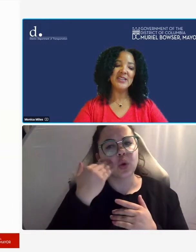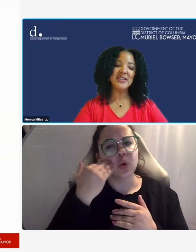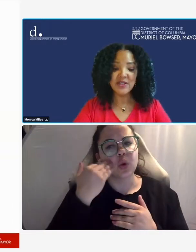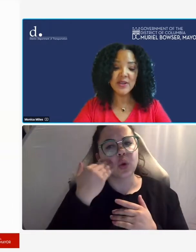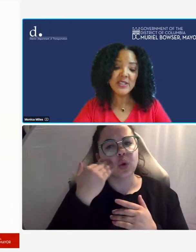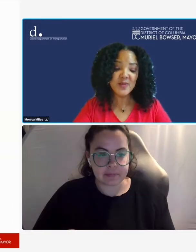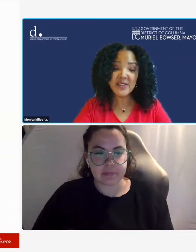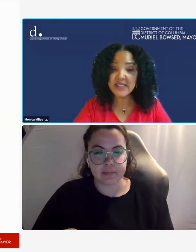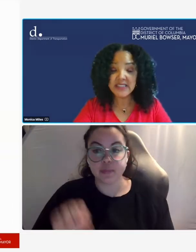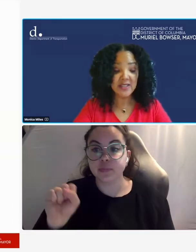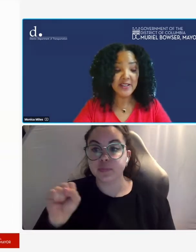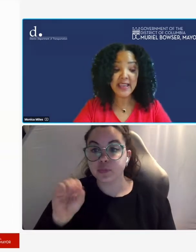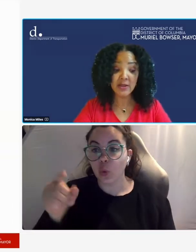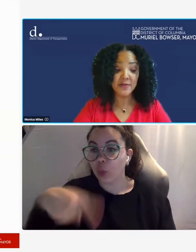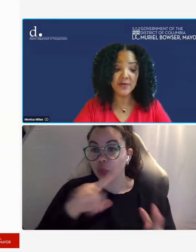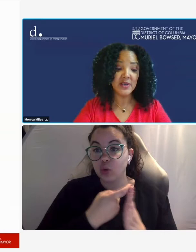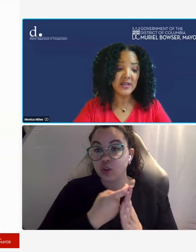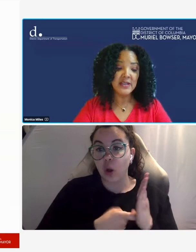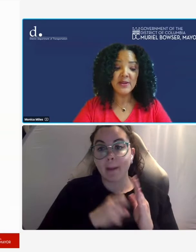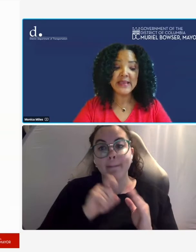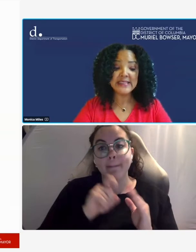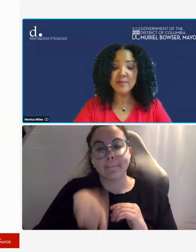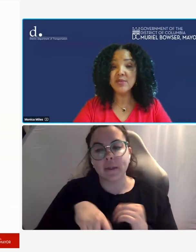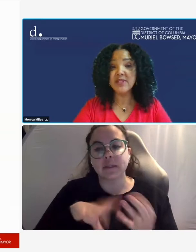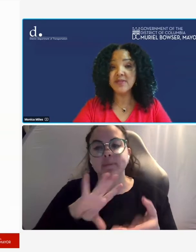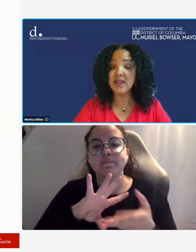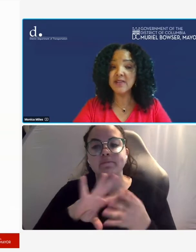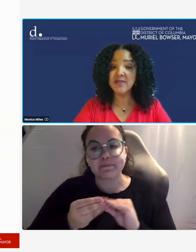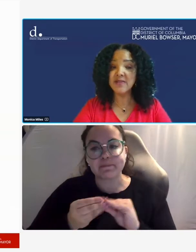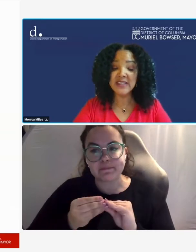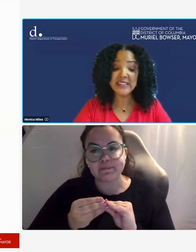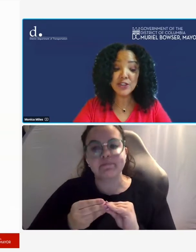so those expenses need to be accounted for you know examples of of additional costs